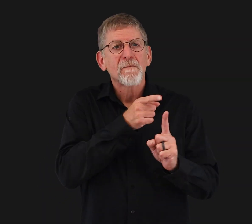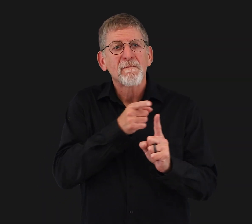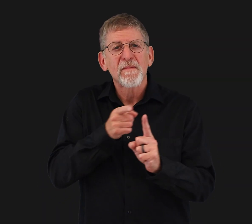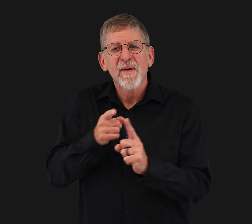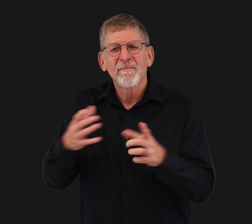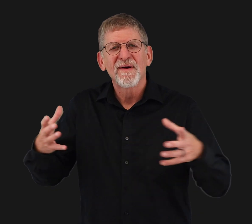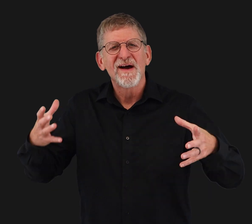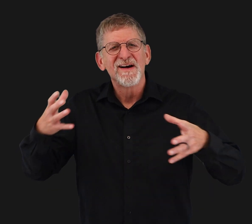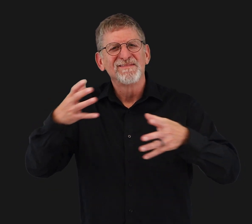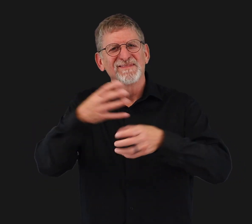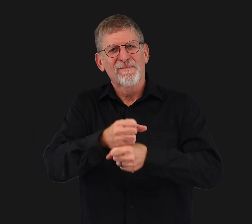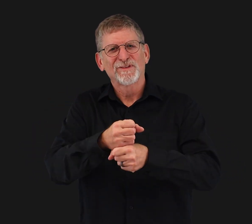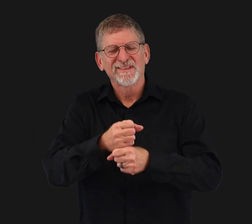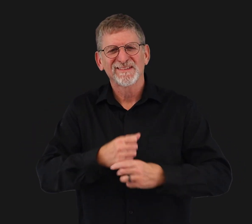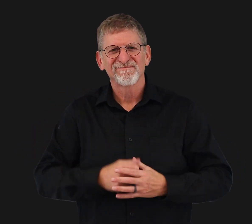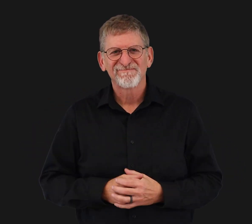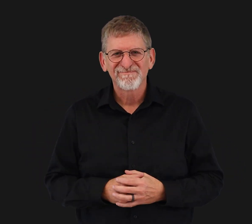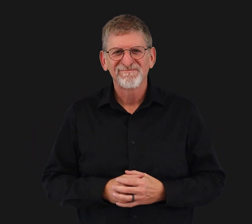Executive summary